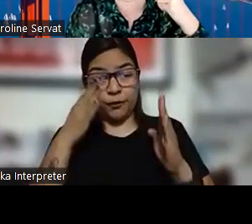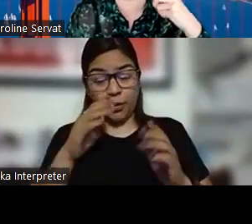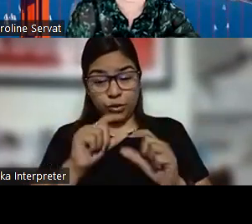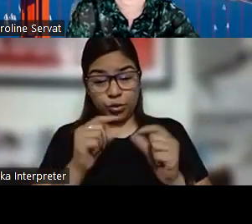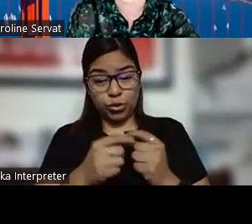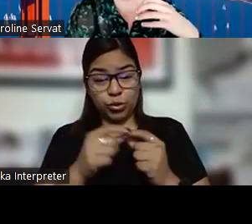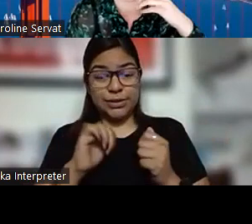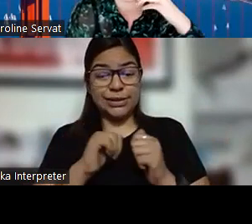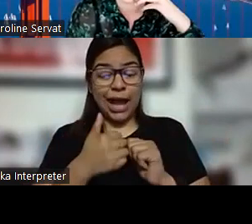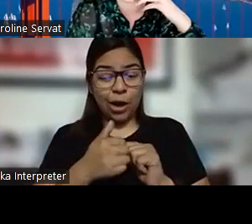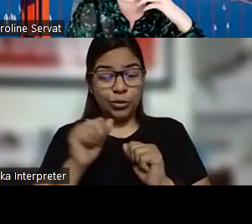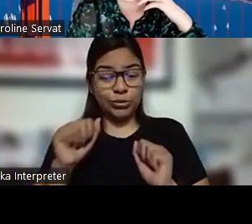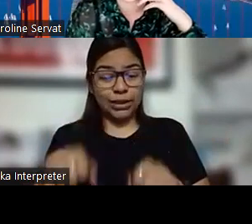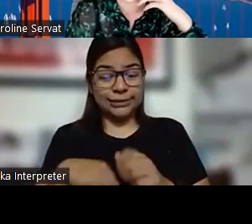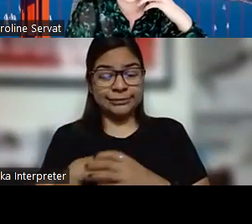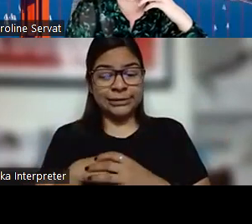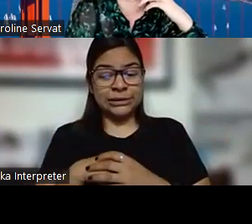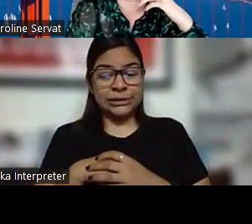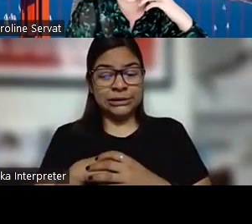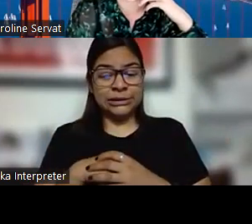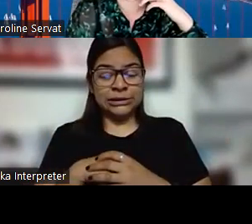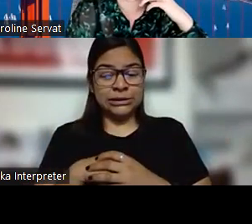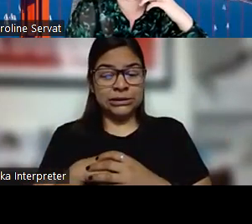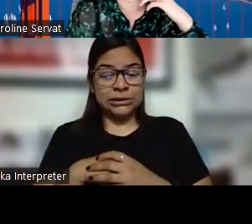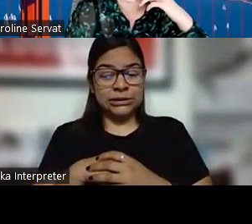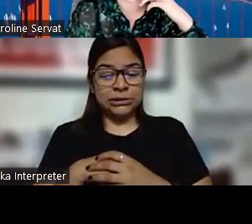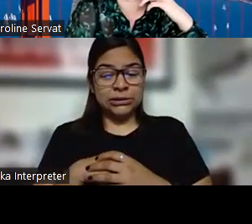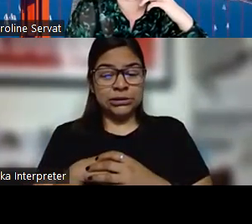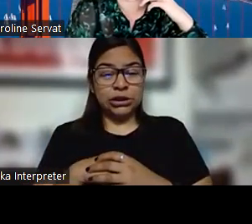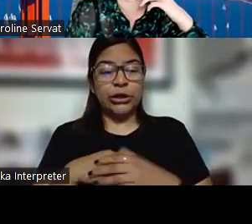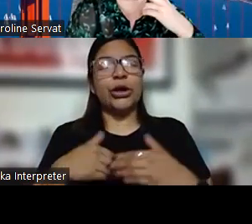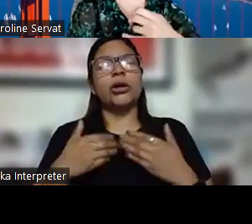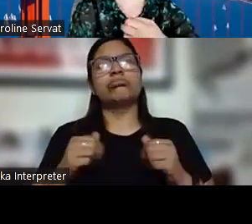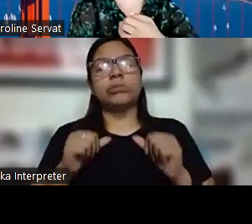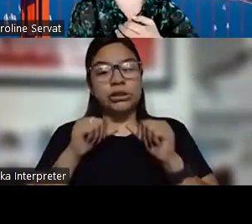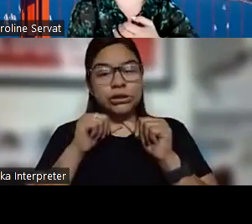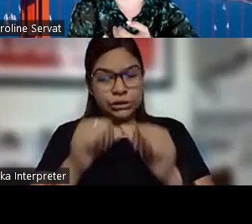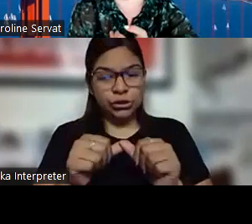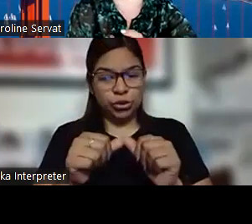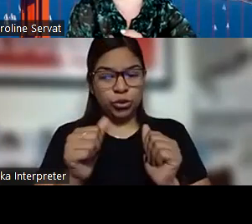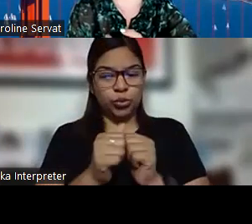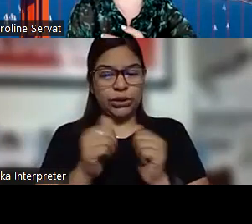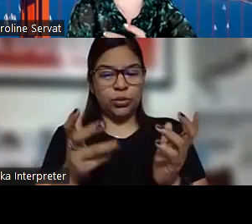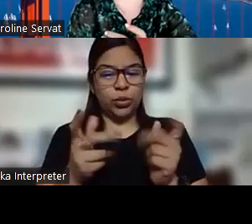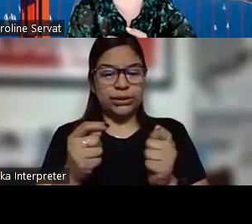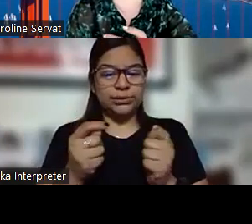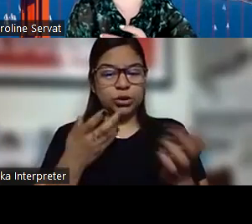and expand consumer awareness um of the model um so with that we could solicit or solicit feedback